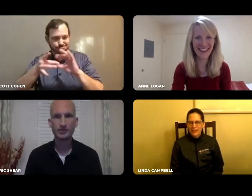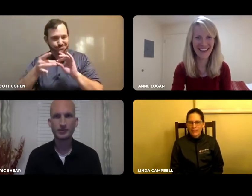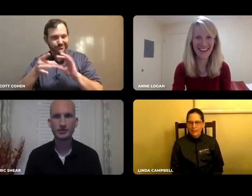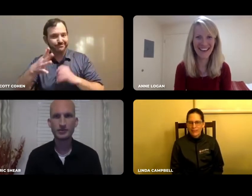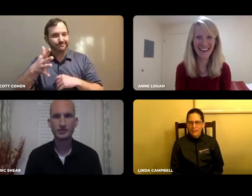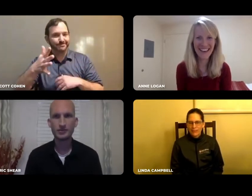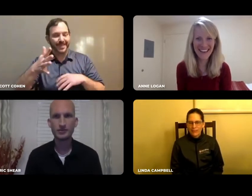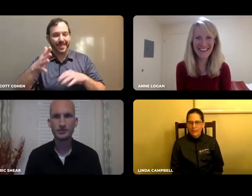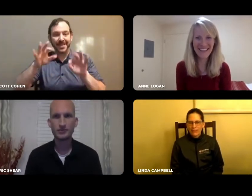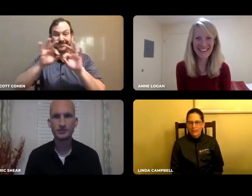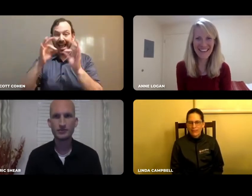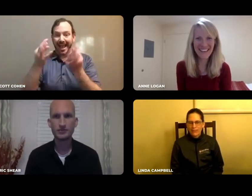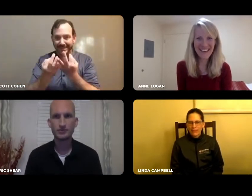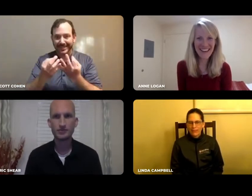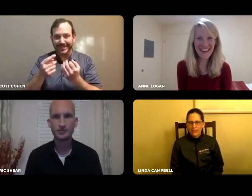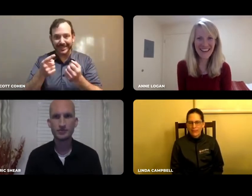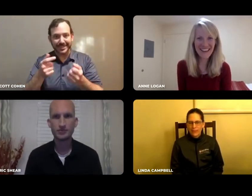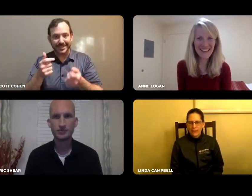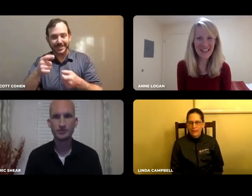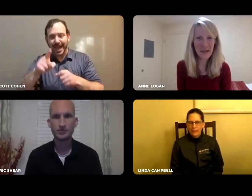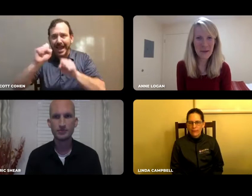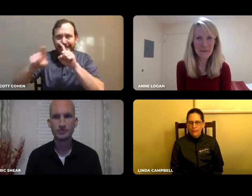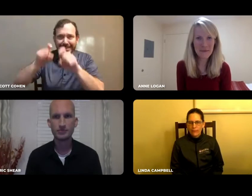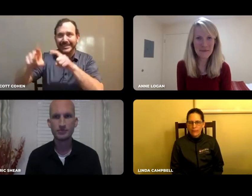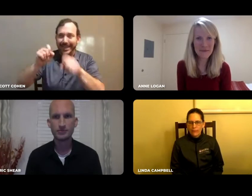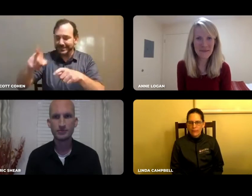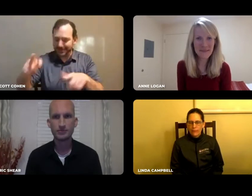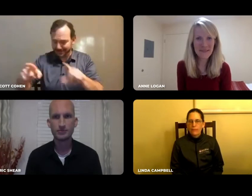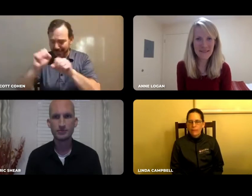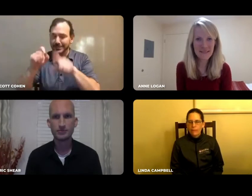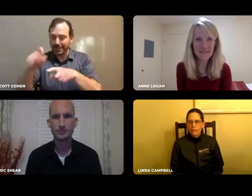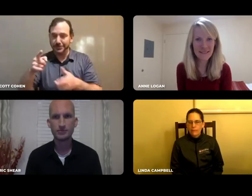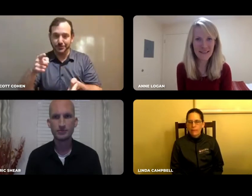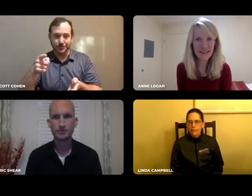You mentioned family quizzes with them.